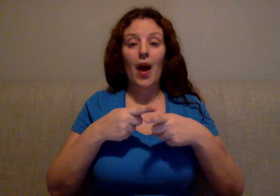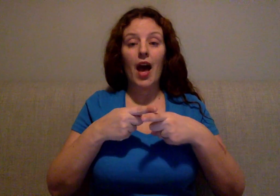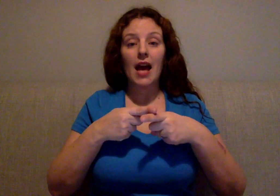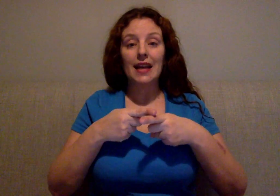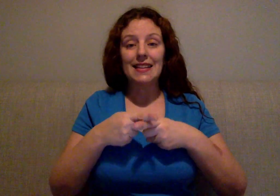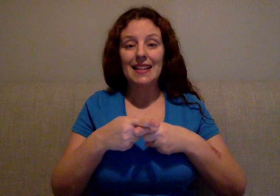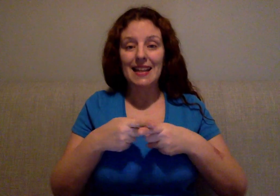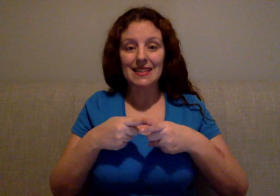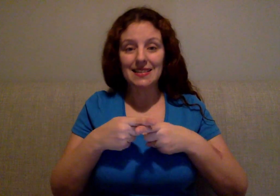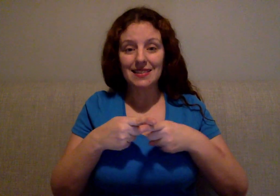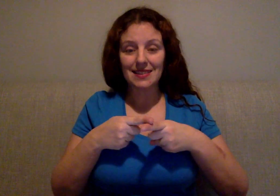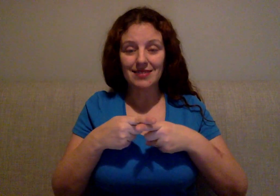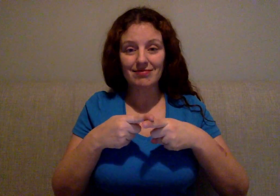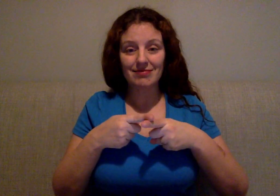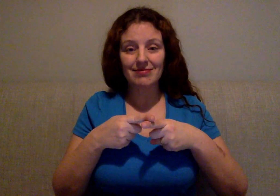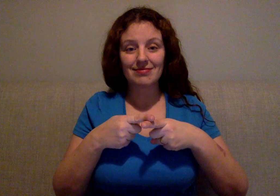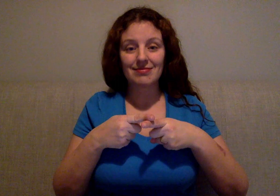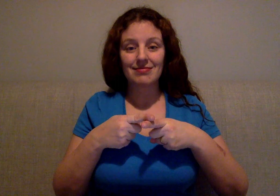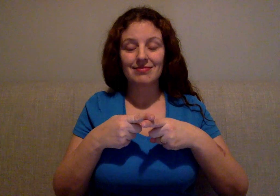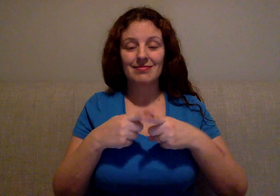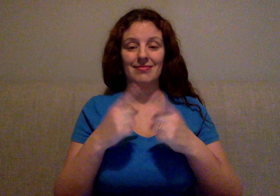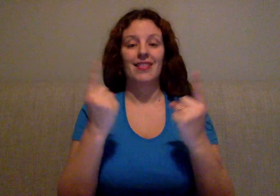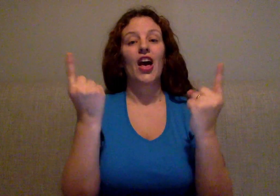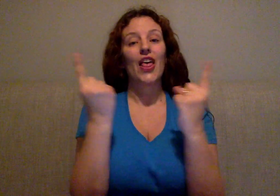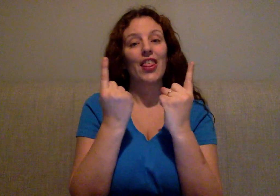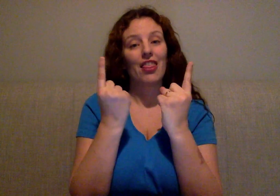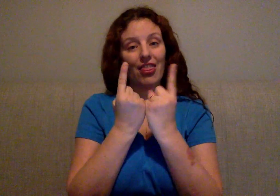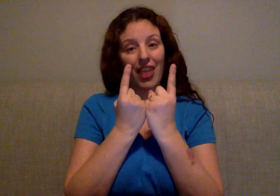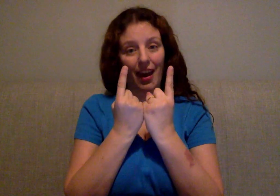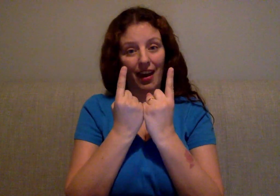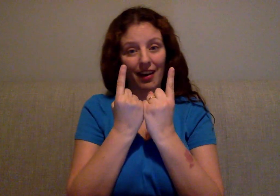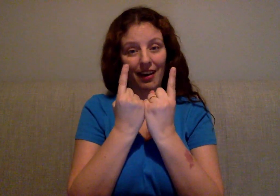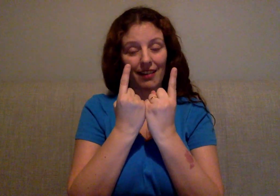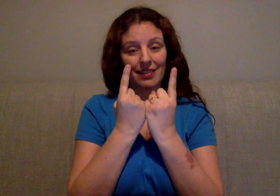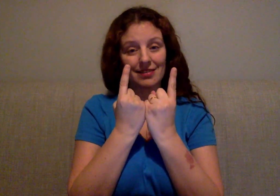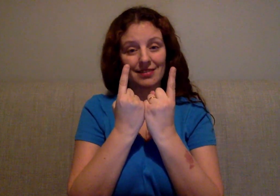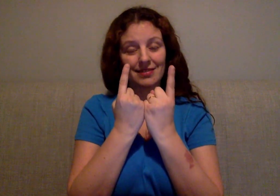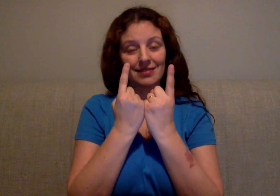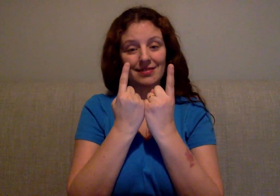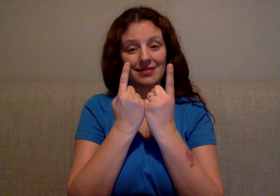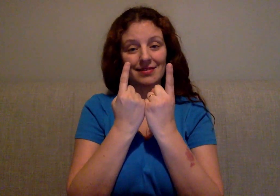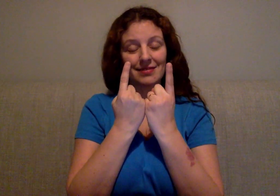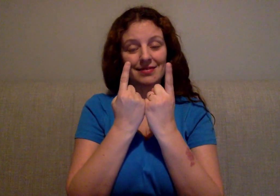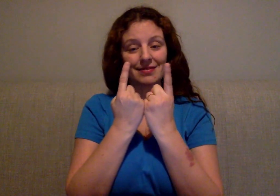KNIT THING